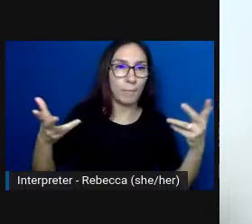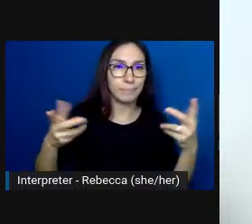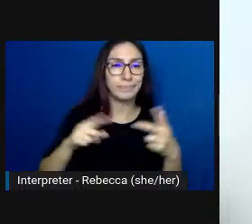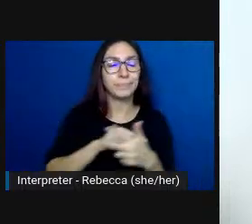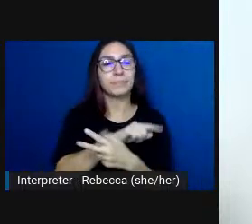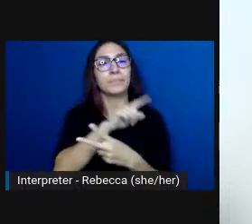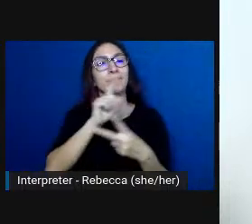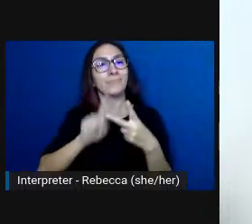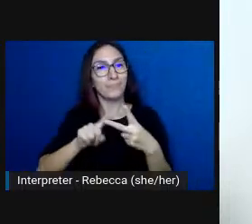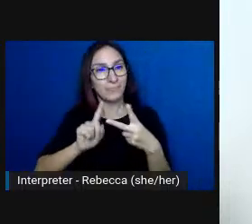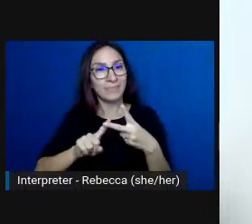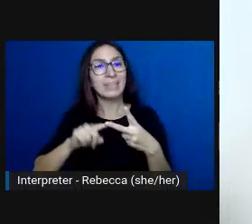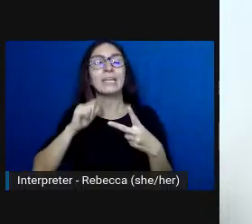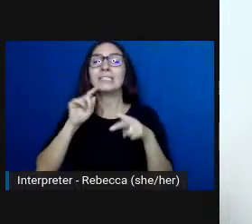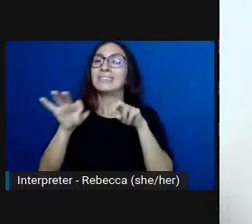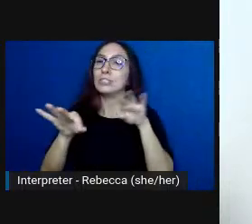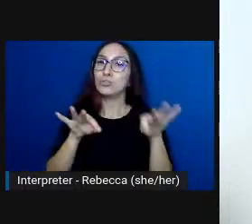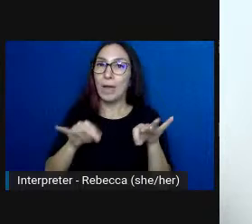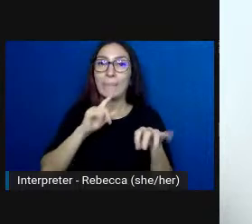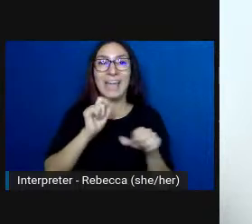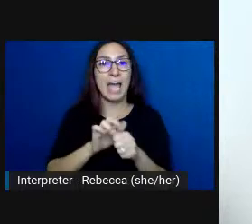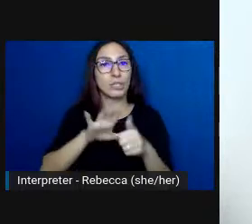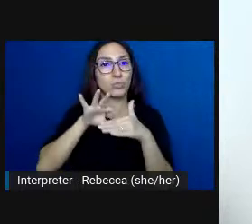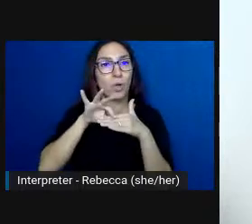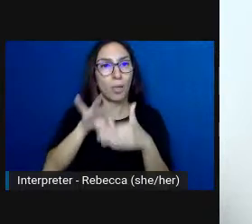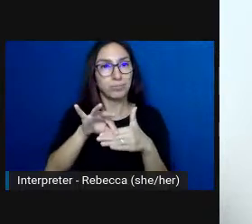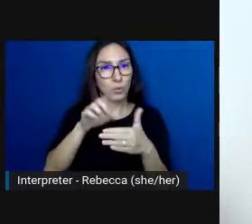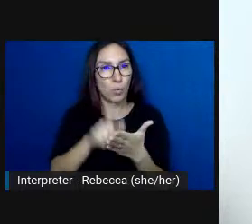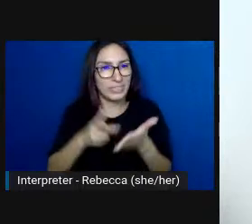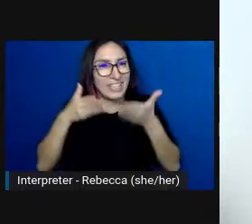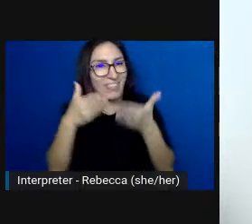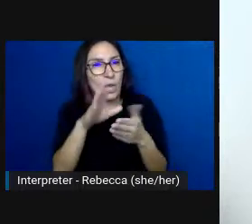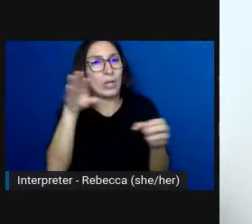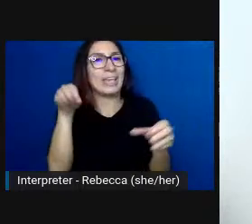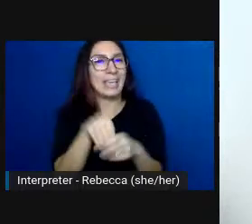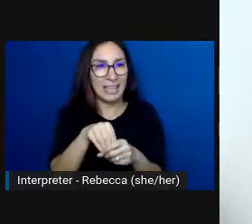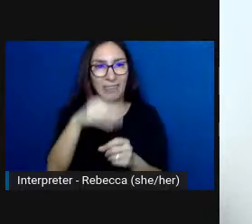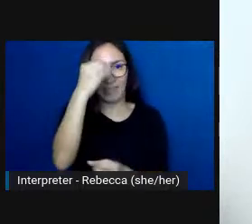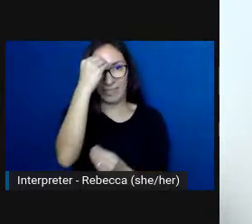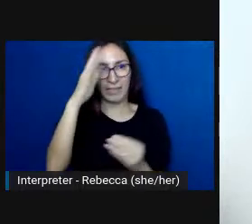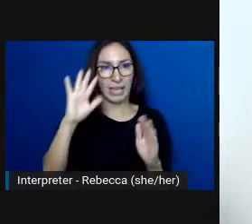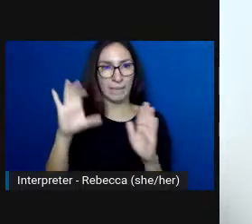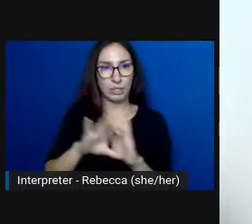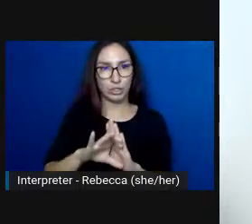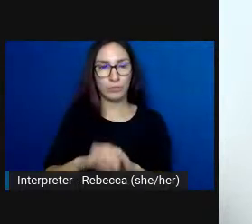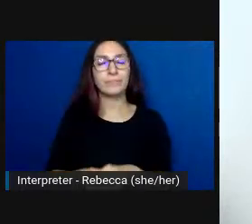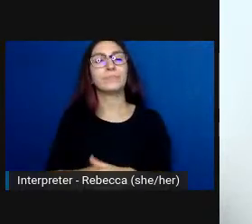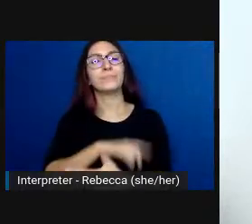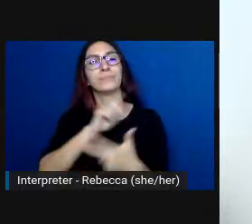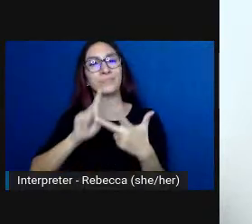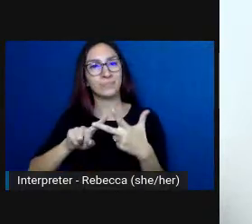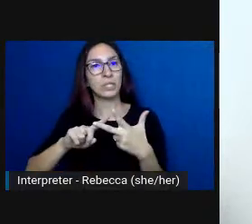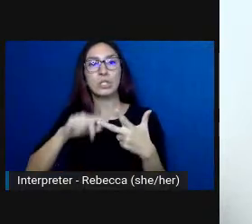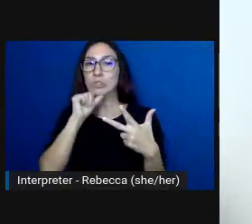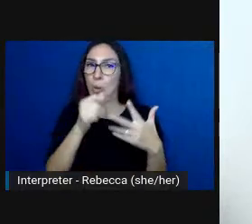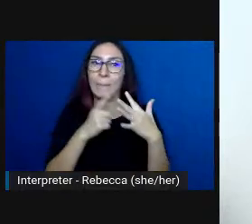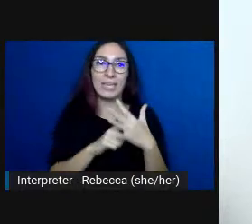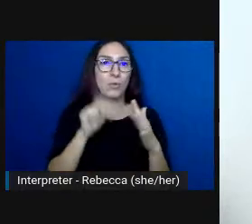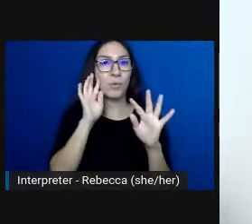Why are you using it and what what it to communicate? Apart describe the actual content of that image